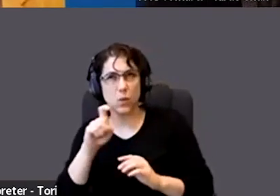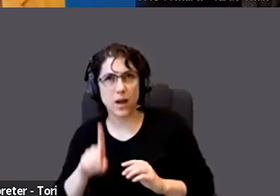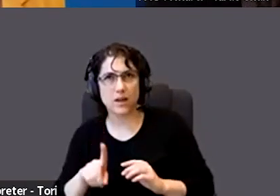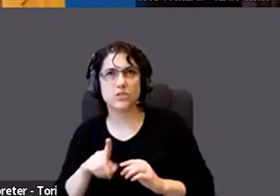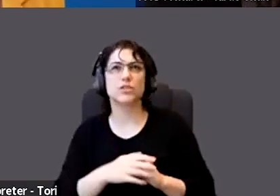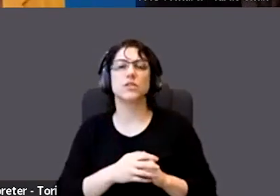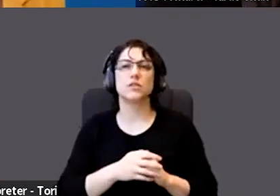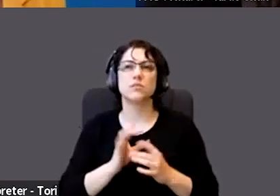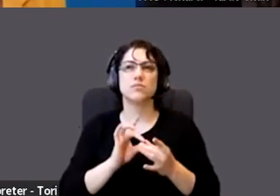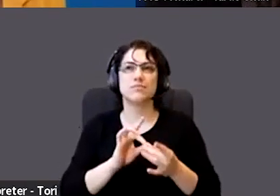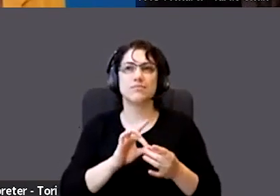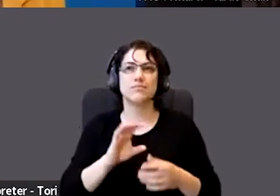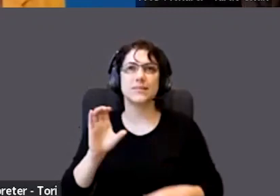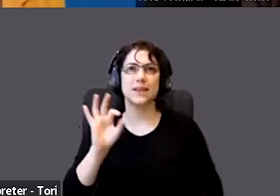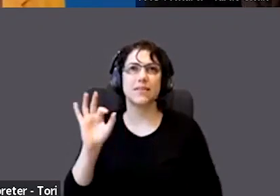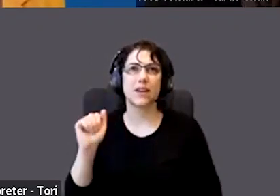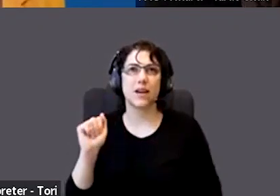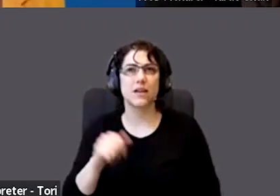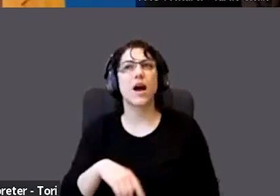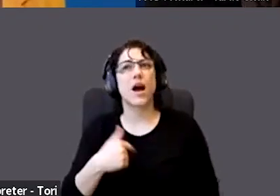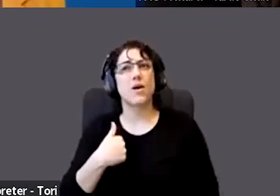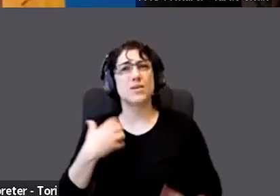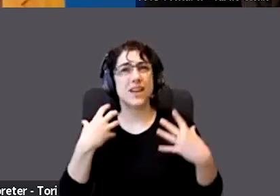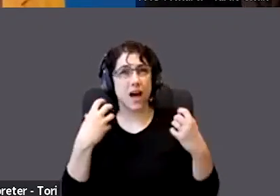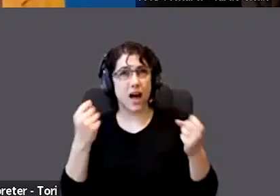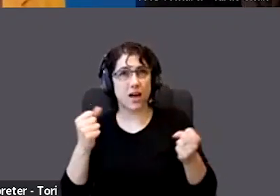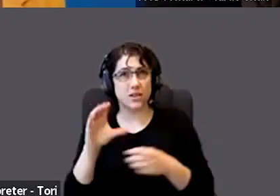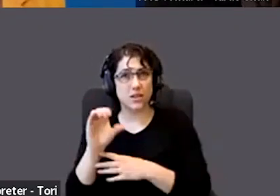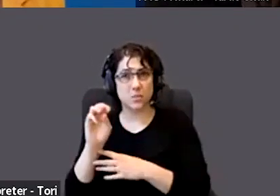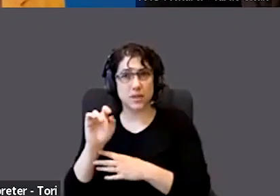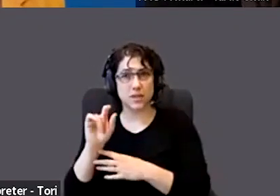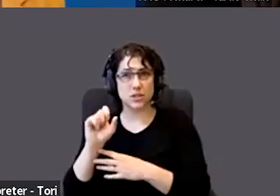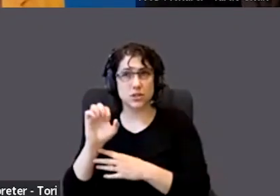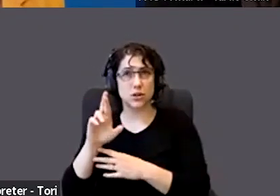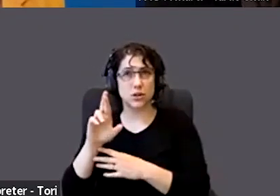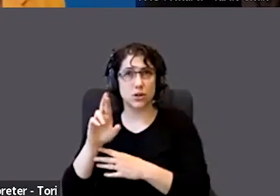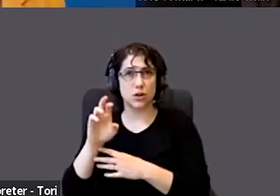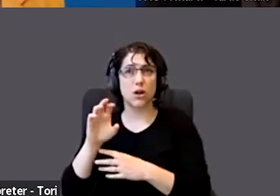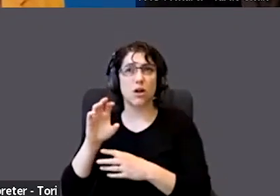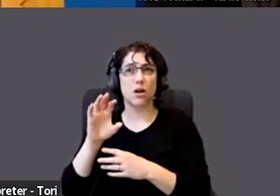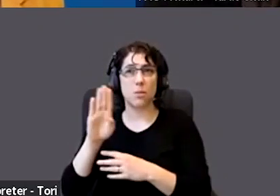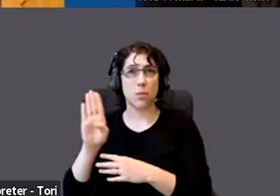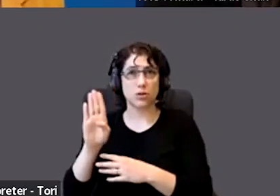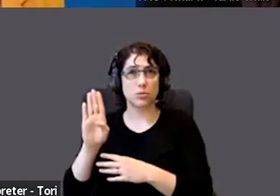I remember when I was health commissioner of Baltimore and there was a researcher who had figured out some equation